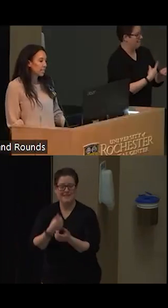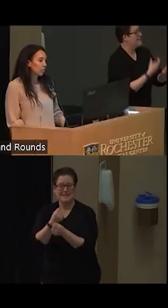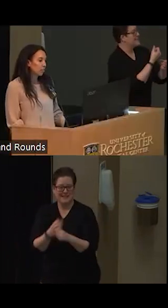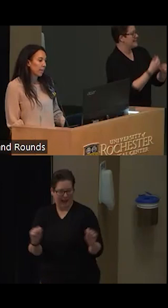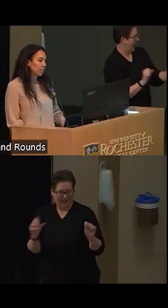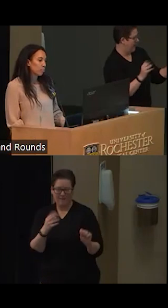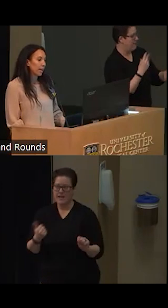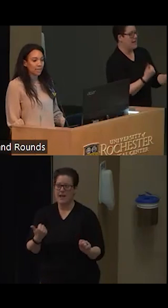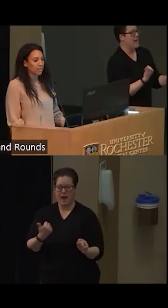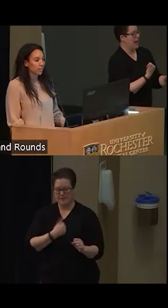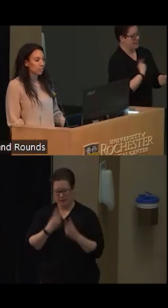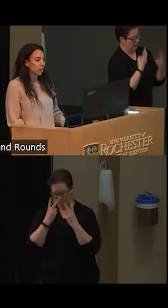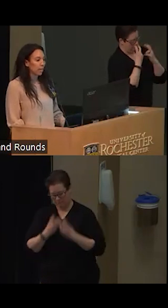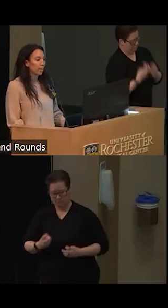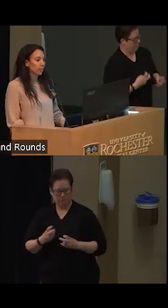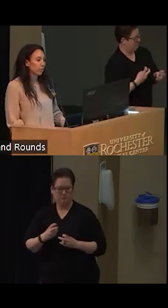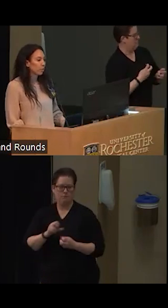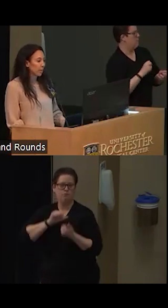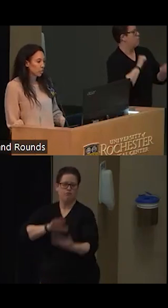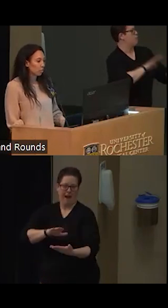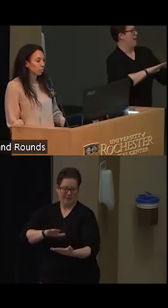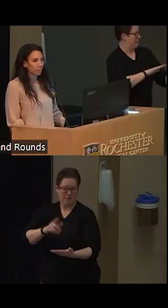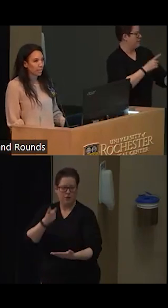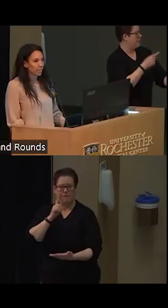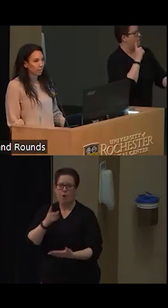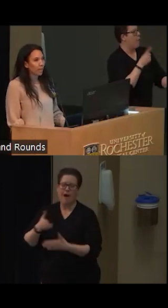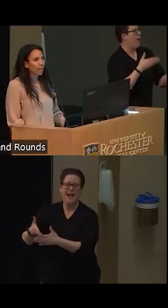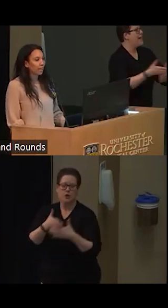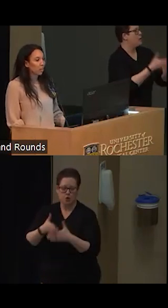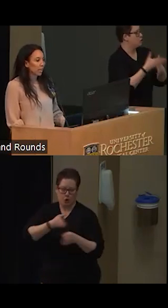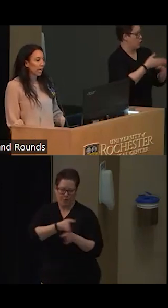and self-reflective practices from an inter-professional perspective and looking